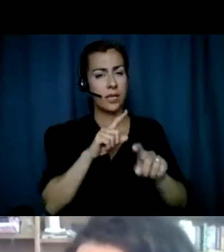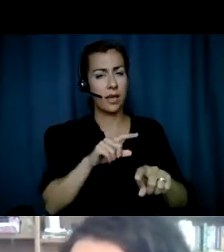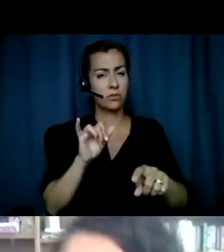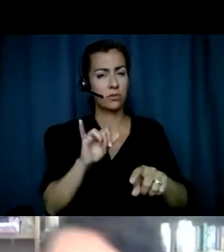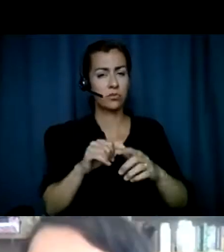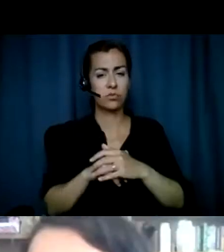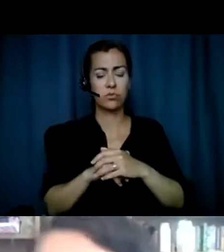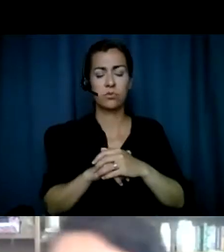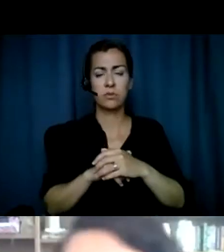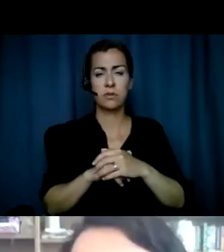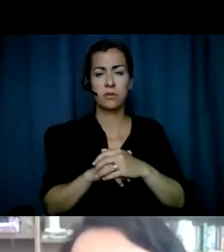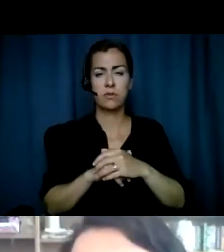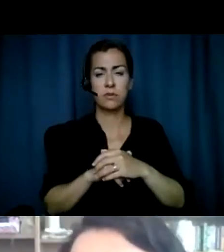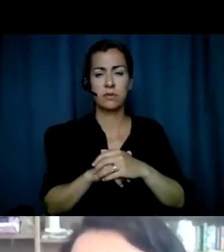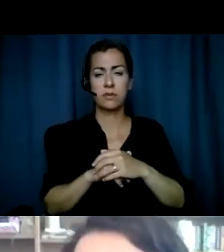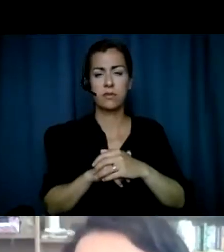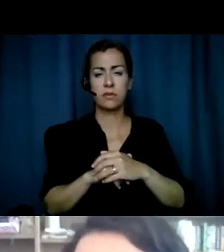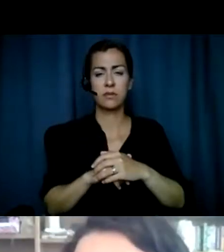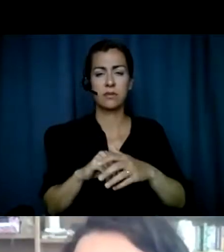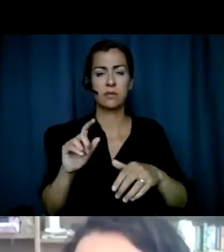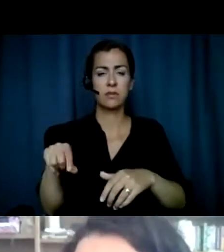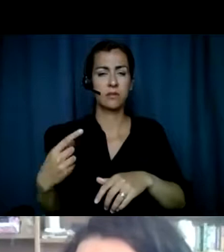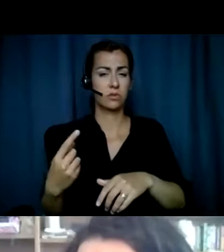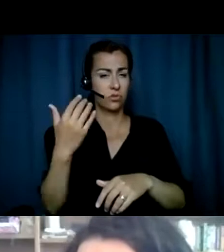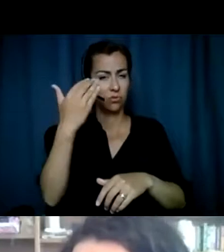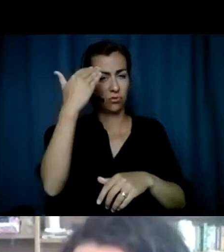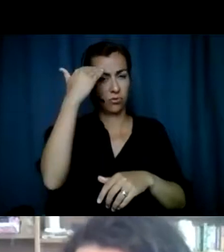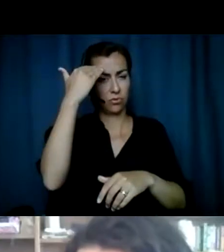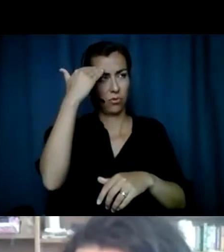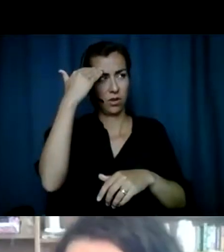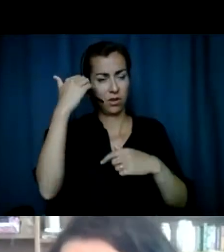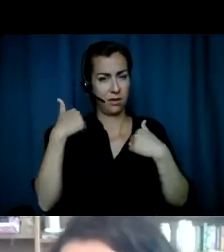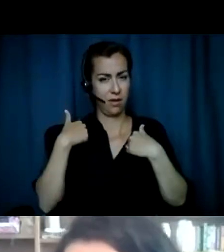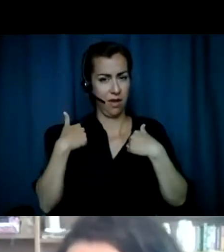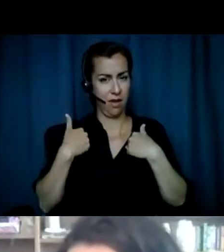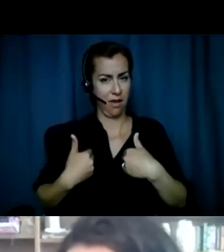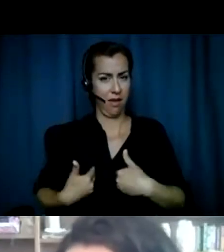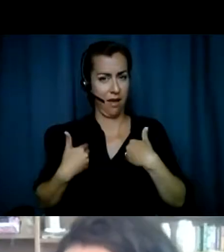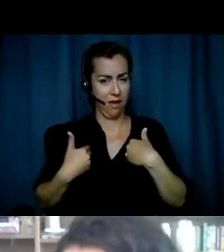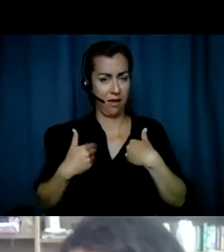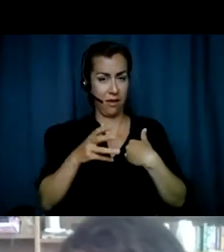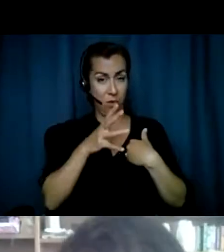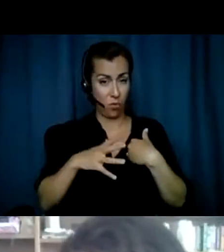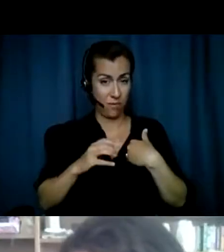people have, we all have, very complex